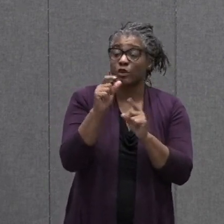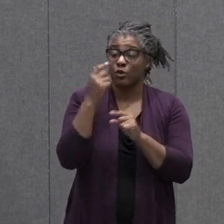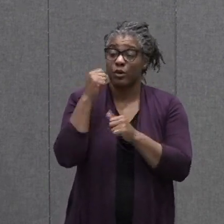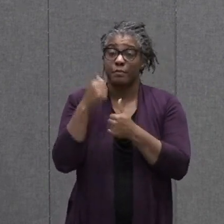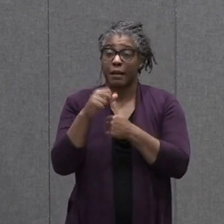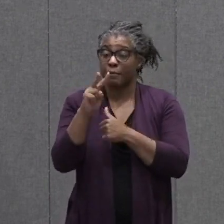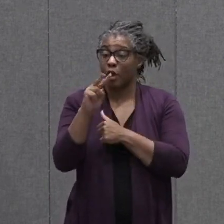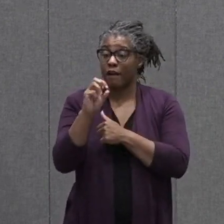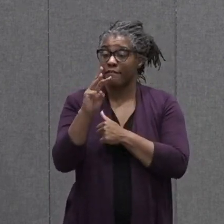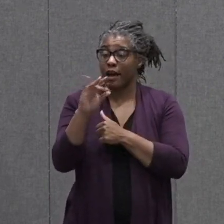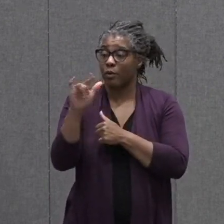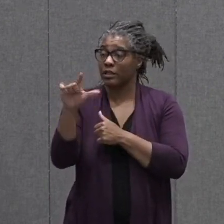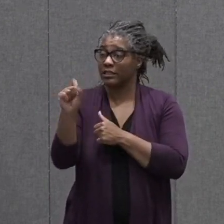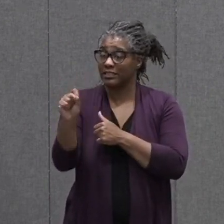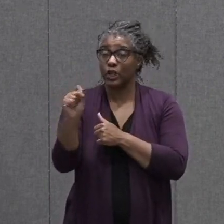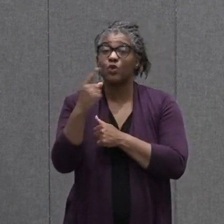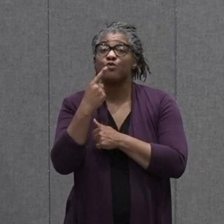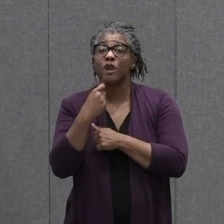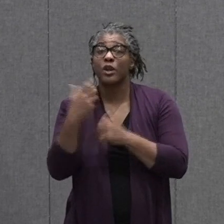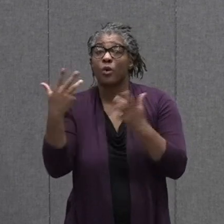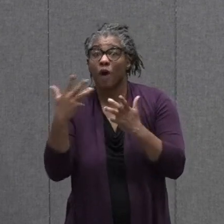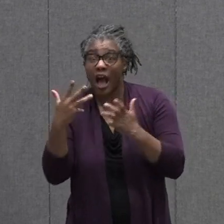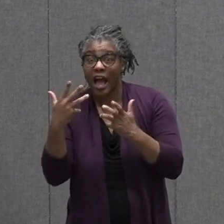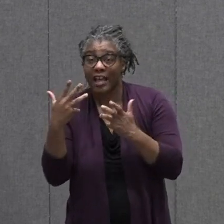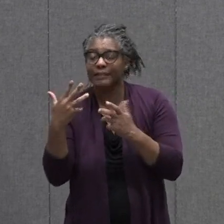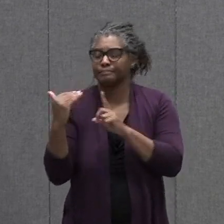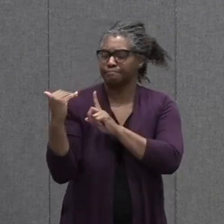Let me show you how you can turn this into a game at home.